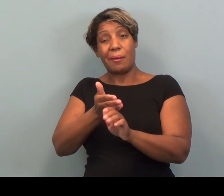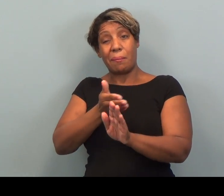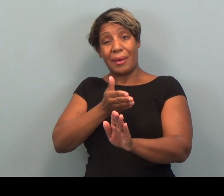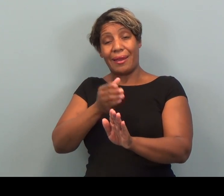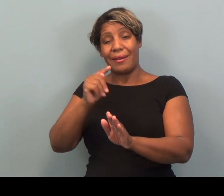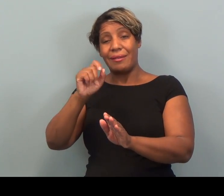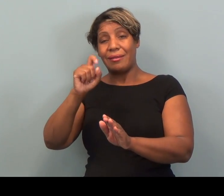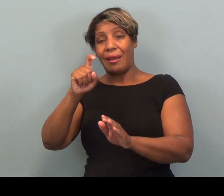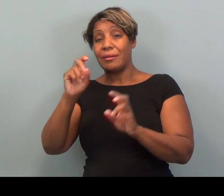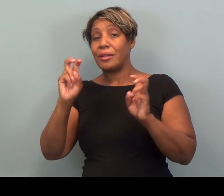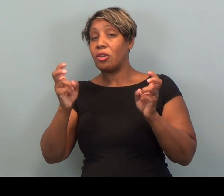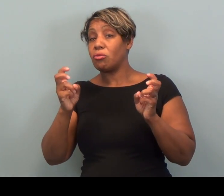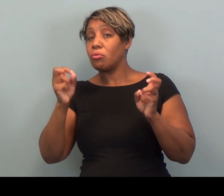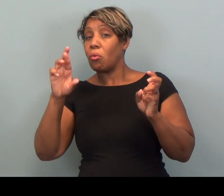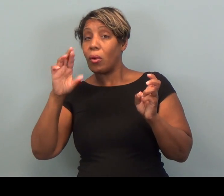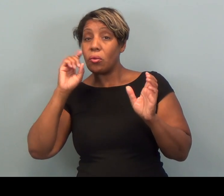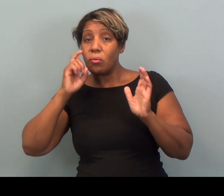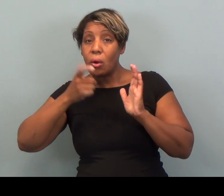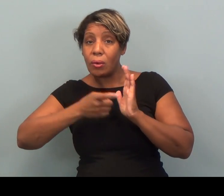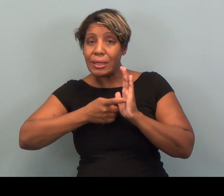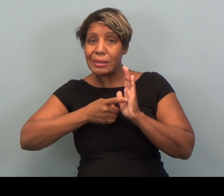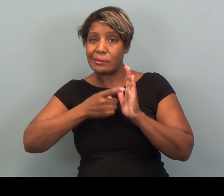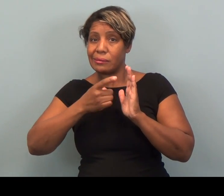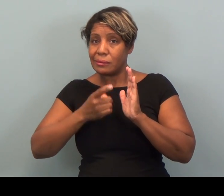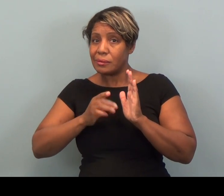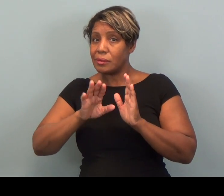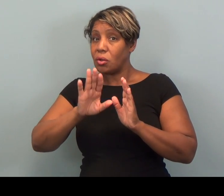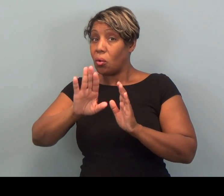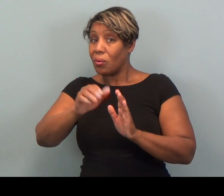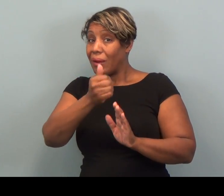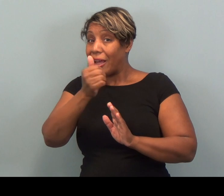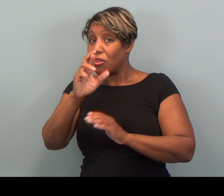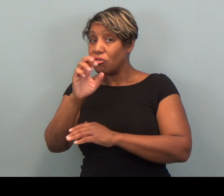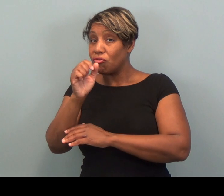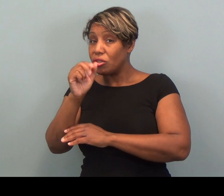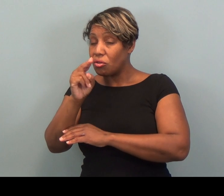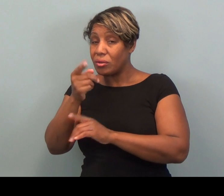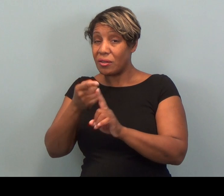or you've discovered that maybe there was a mistake on a return that you filed a year before